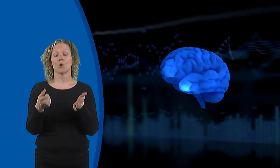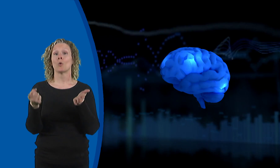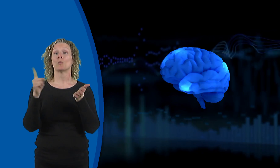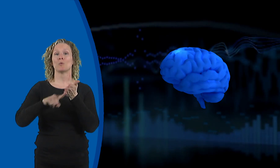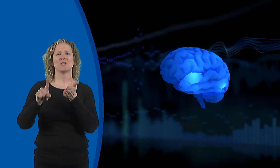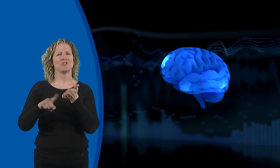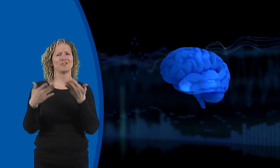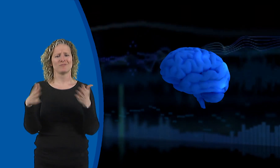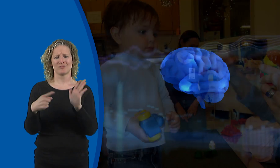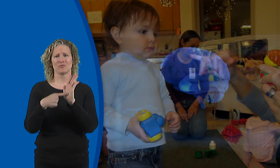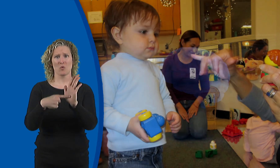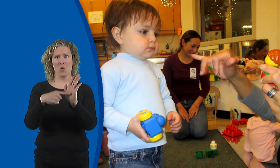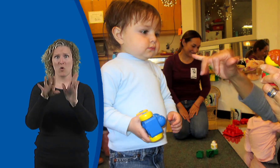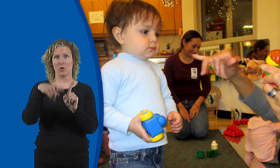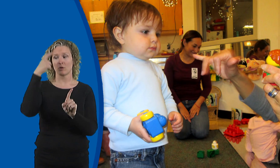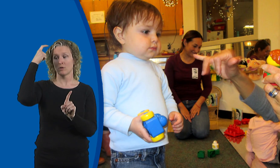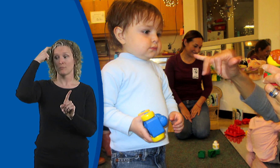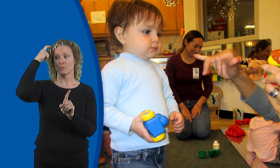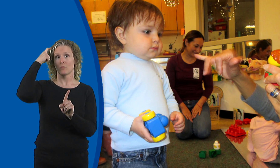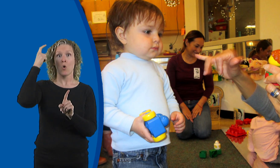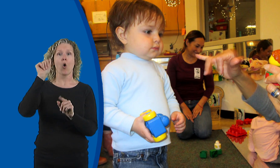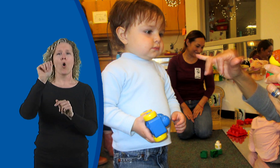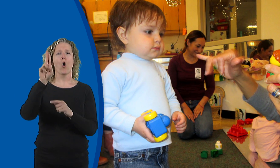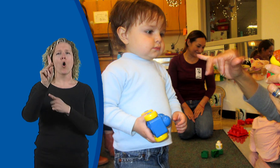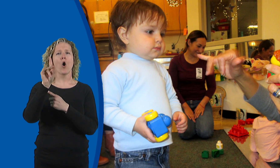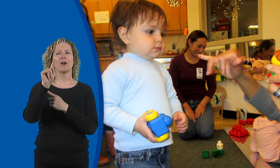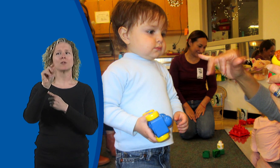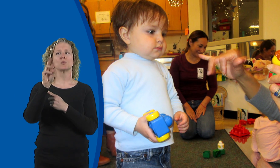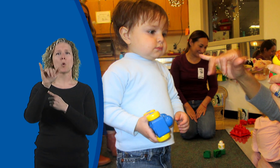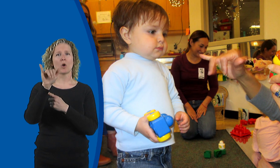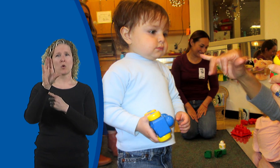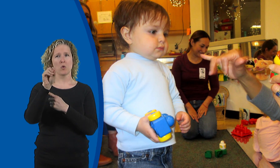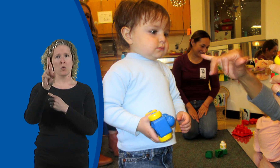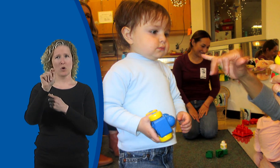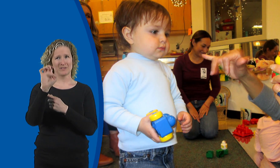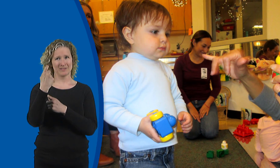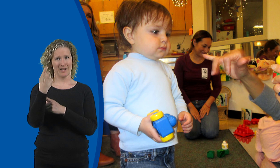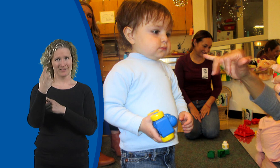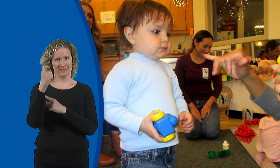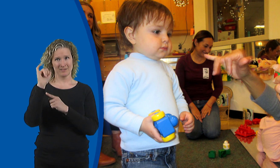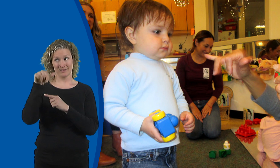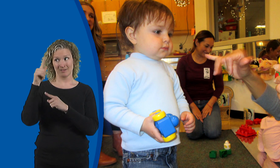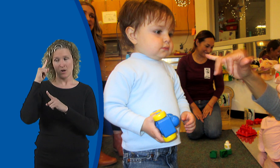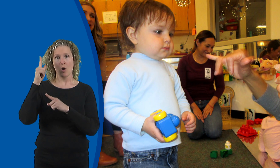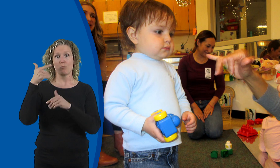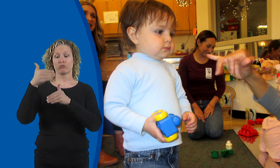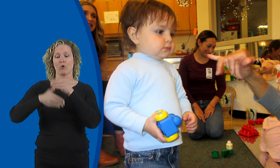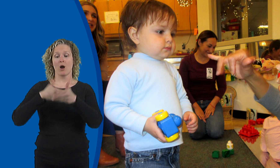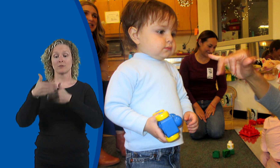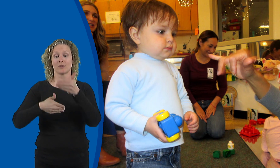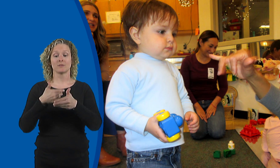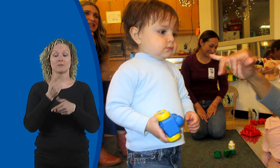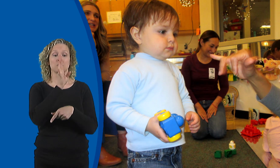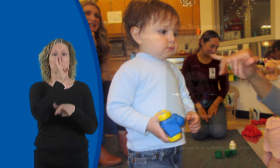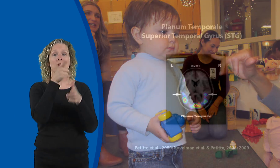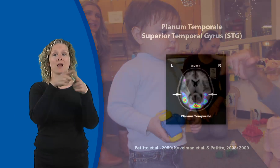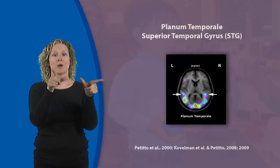signs or sounds arranged in a specific way which then begin to take on meaning.